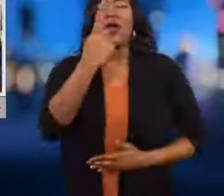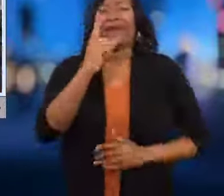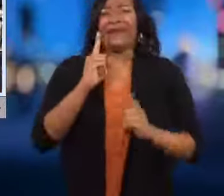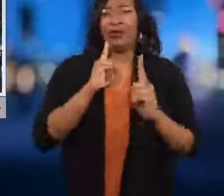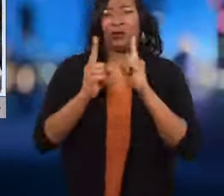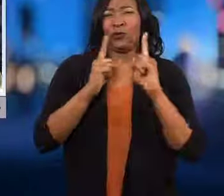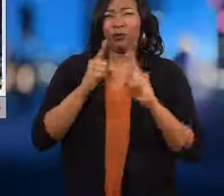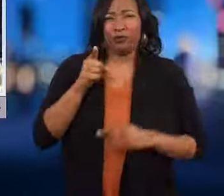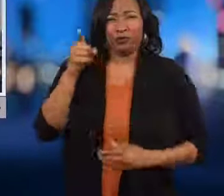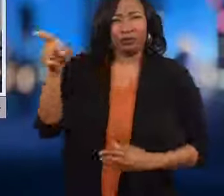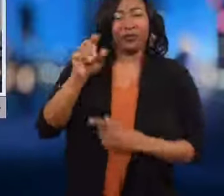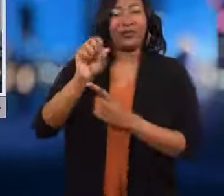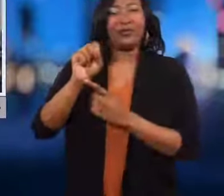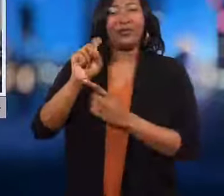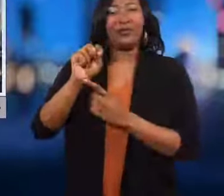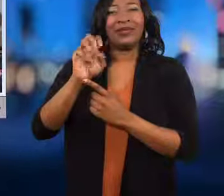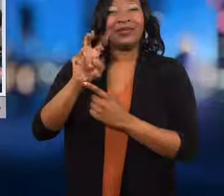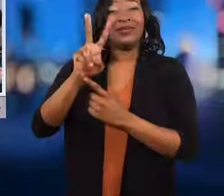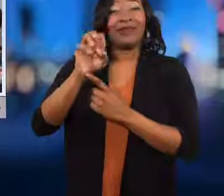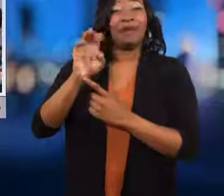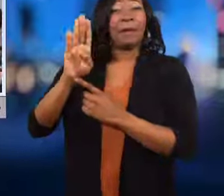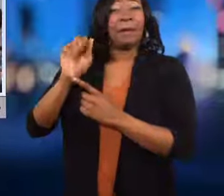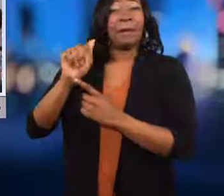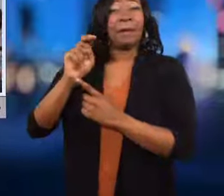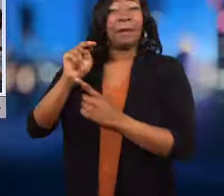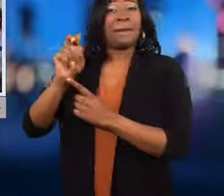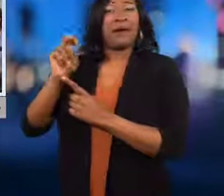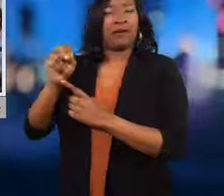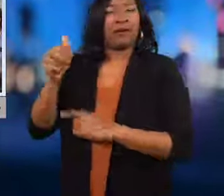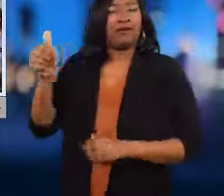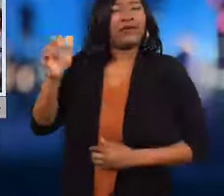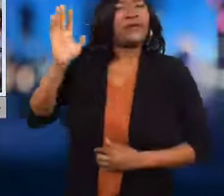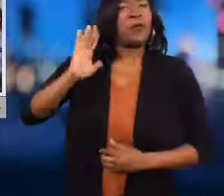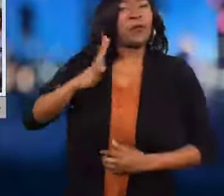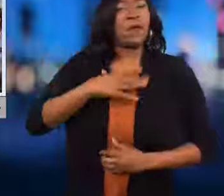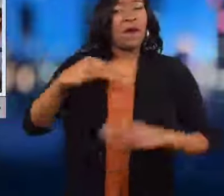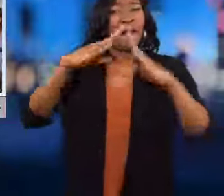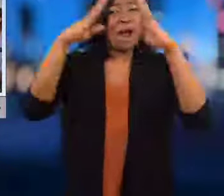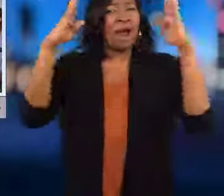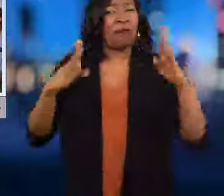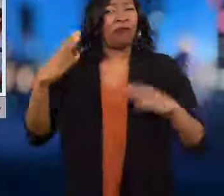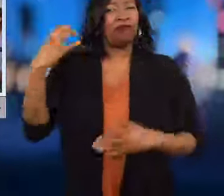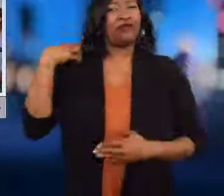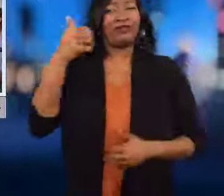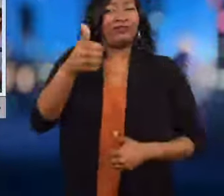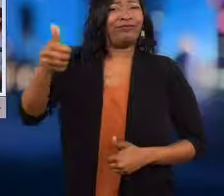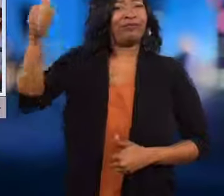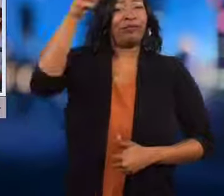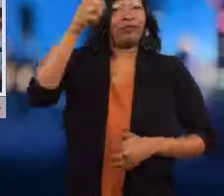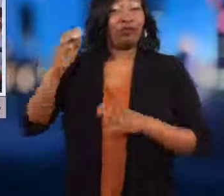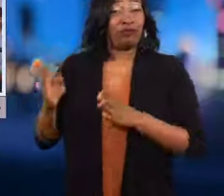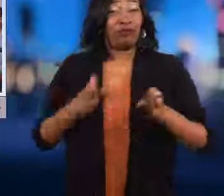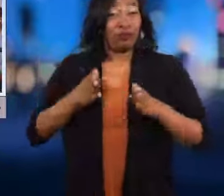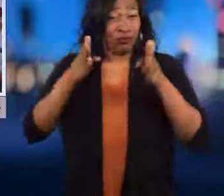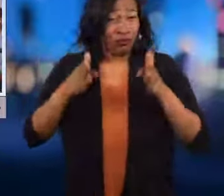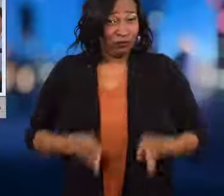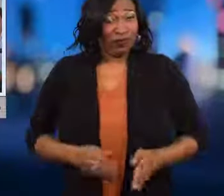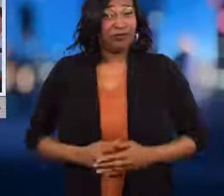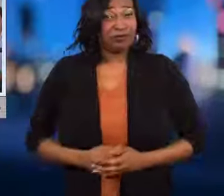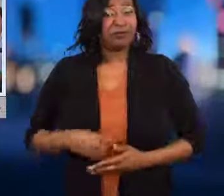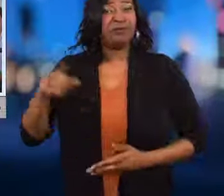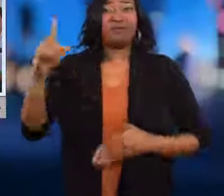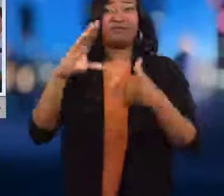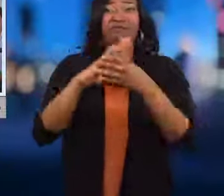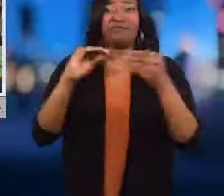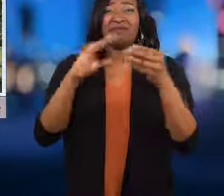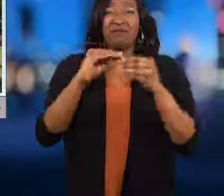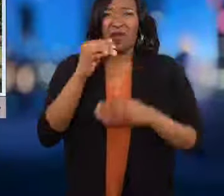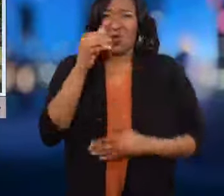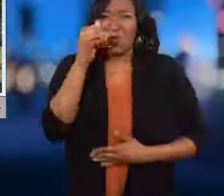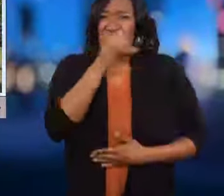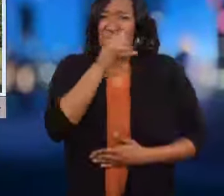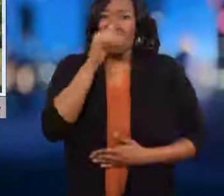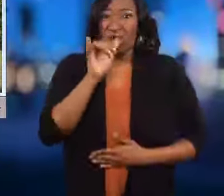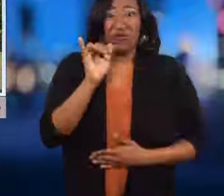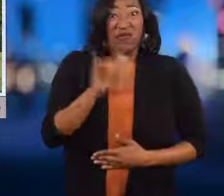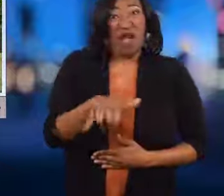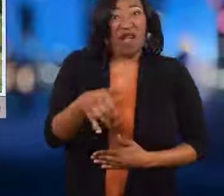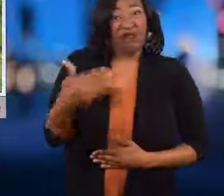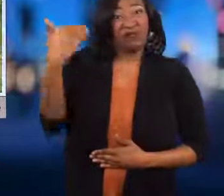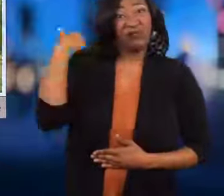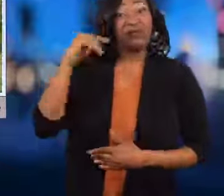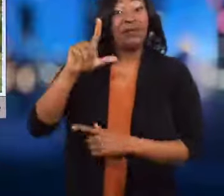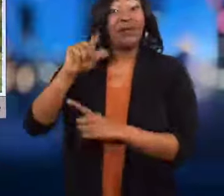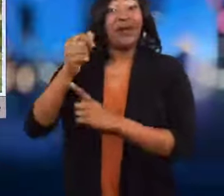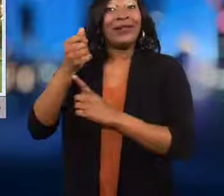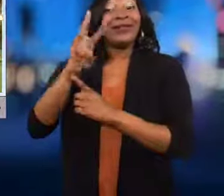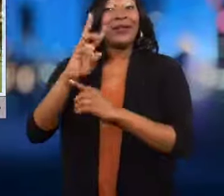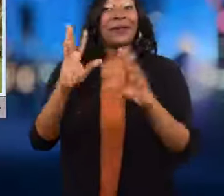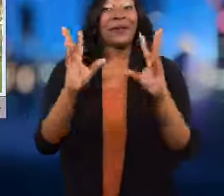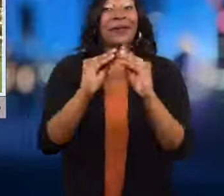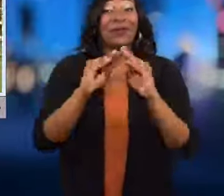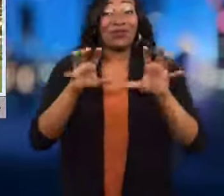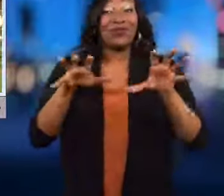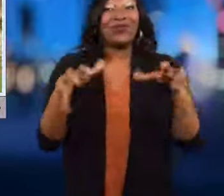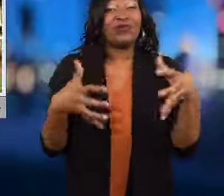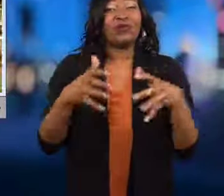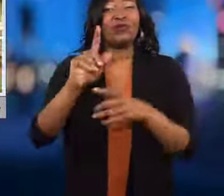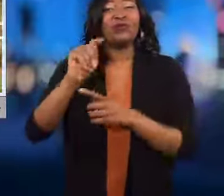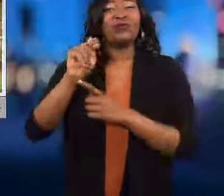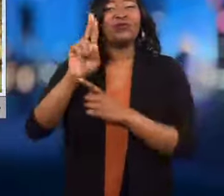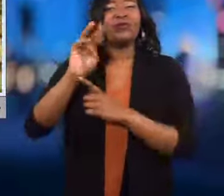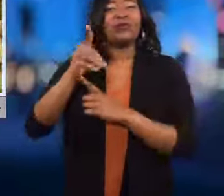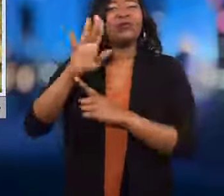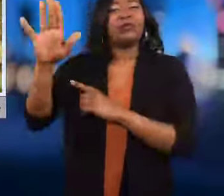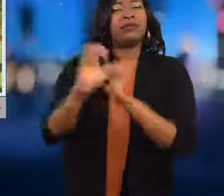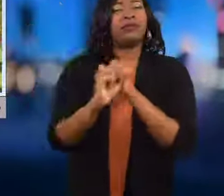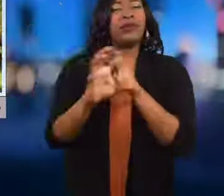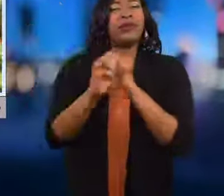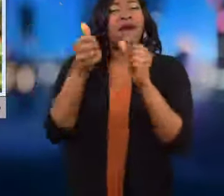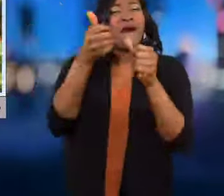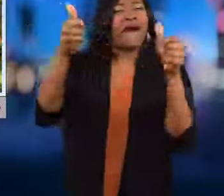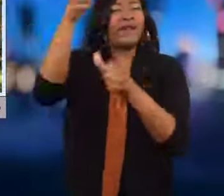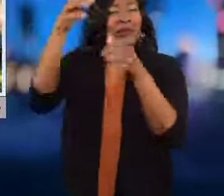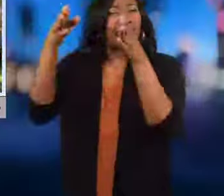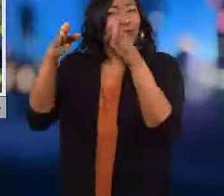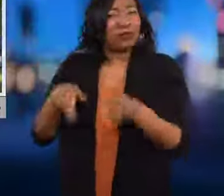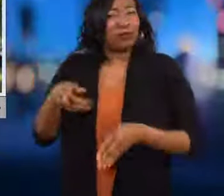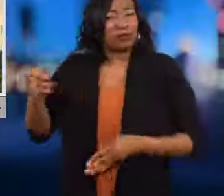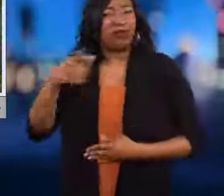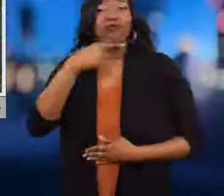In the book former White House chief strategist Steve Bannon reportedly said the 2016 meeting